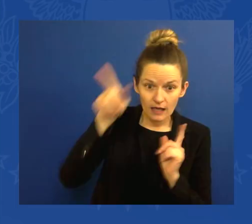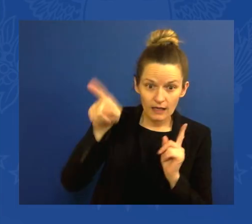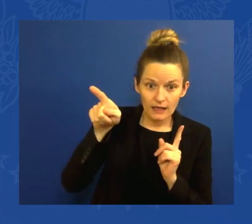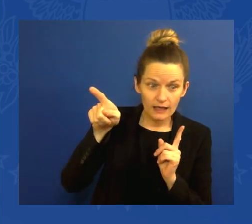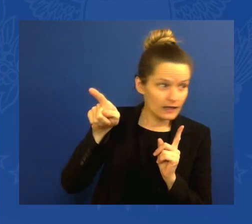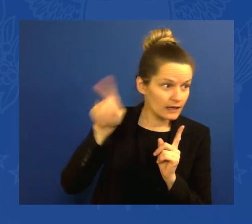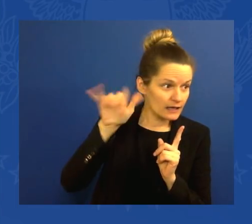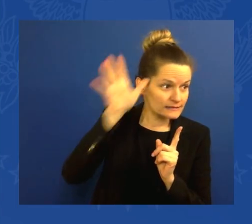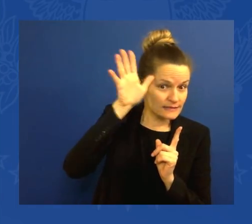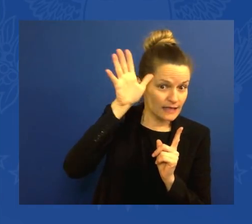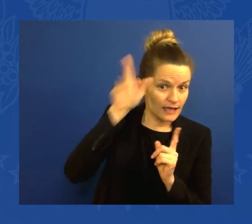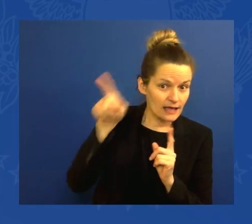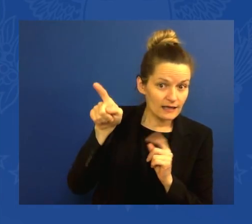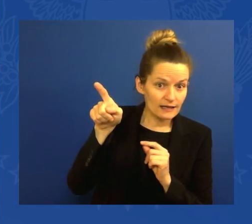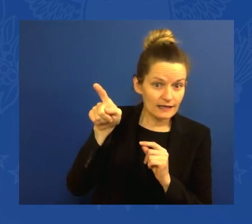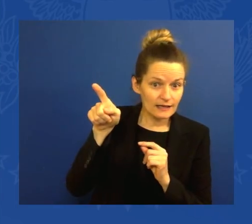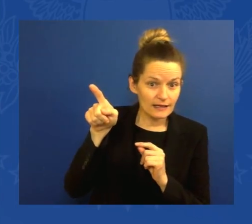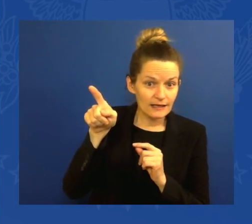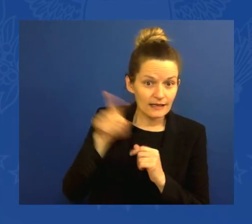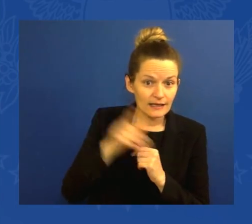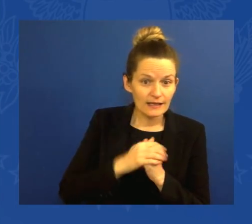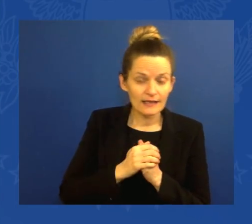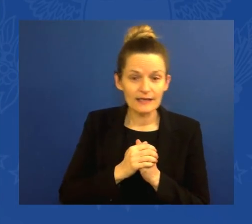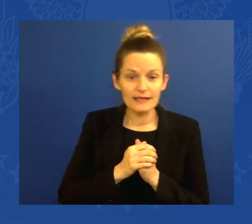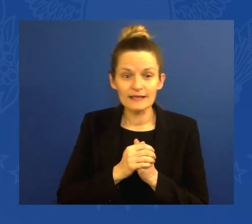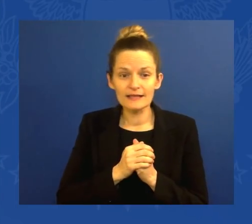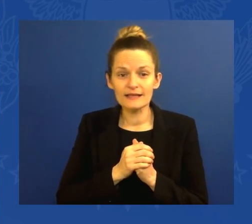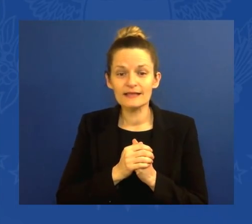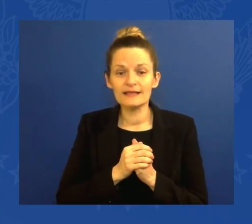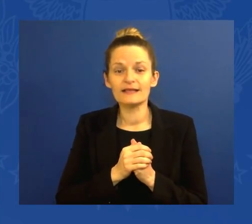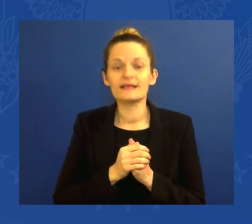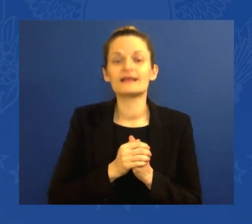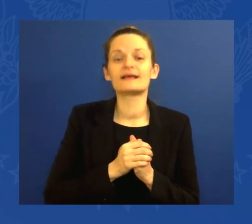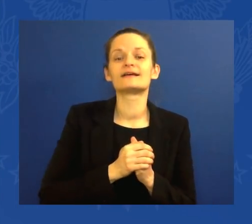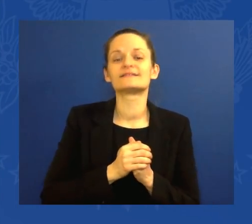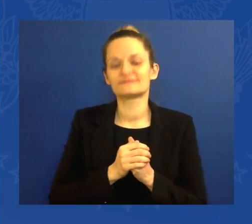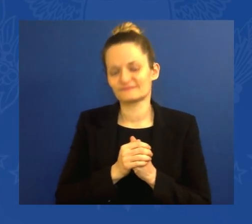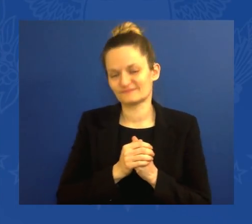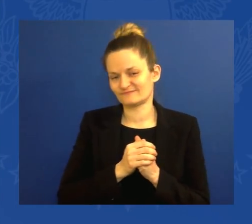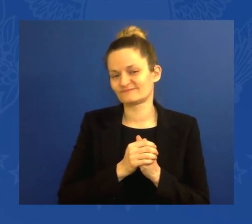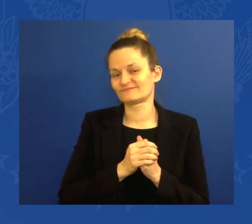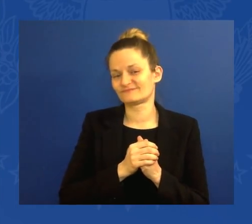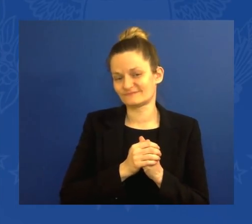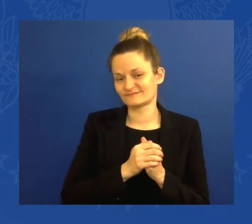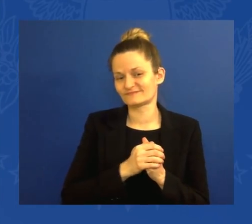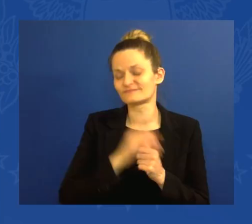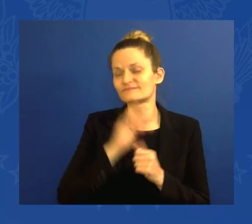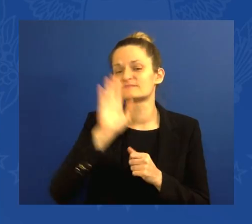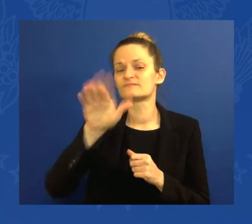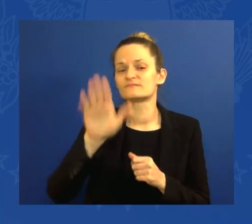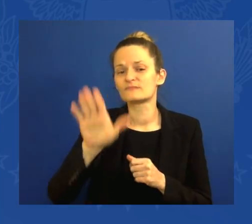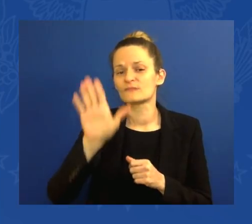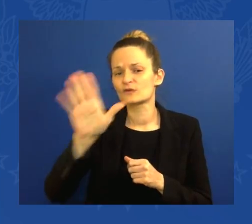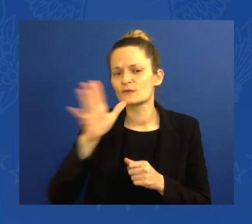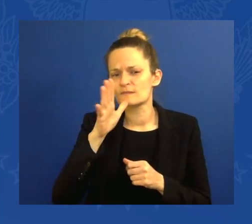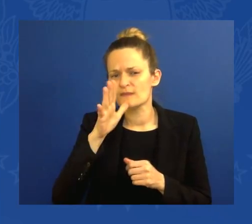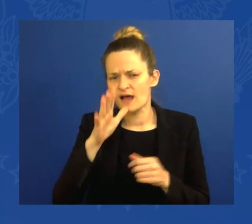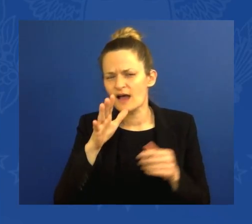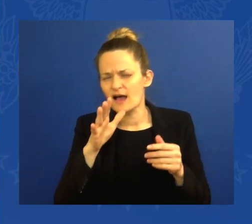you can work it out, but dads are hard to raise. Be patient. Well, look, Gretchen, thank you very much.